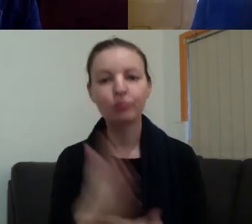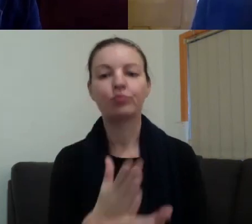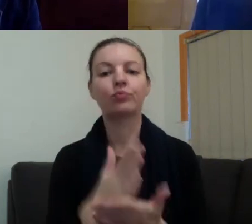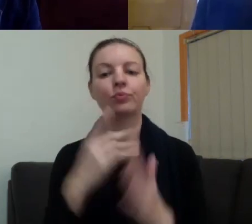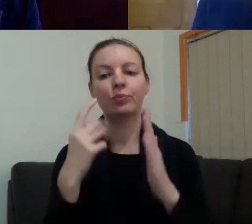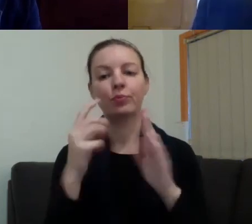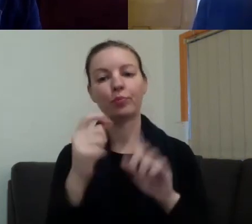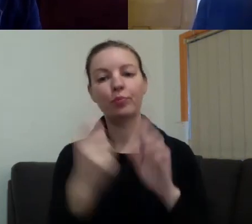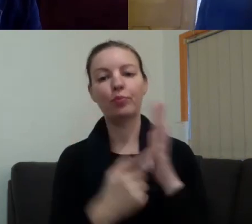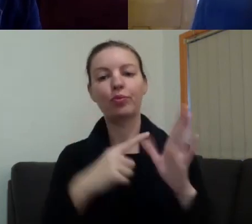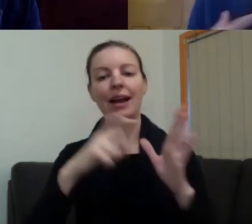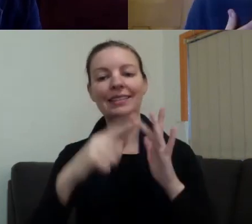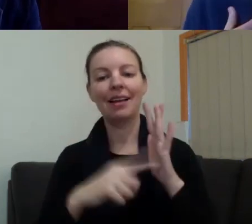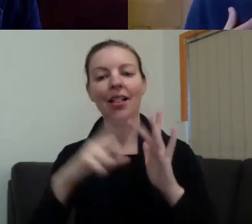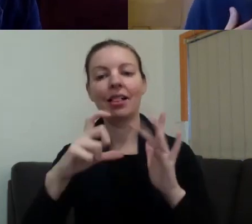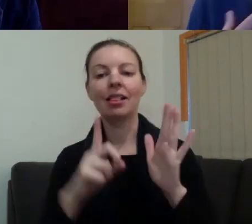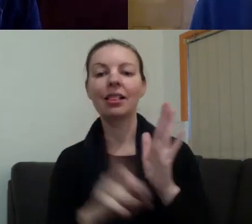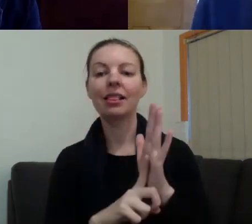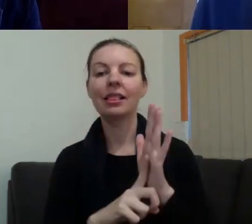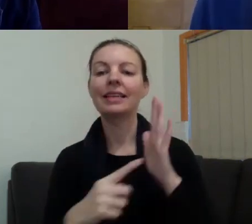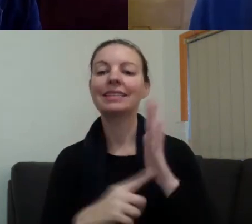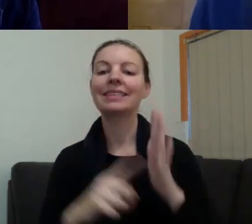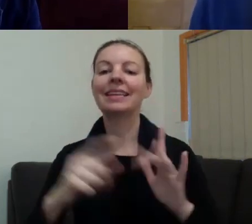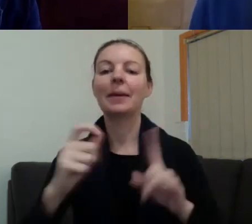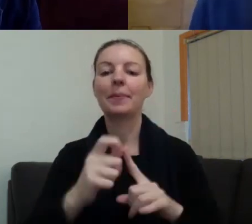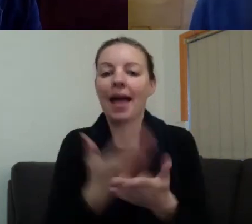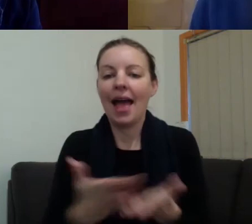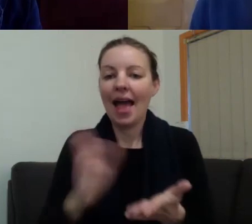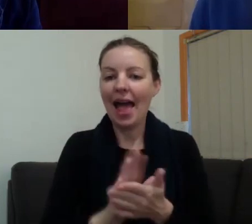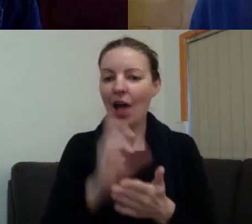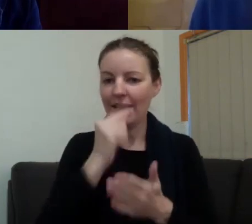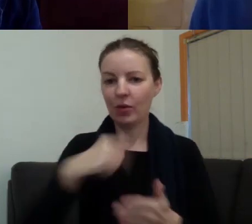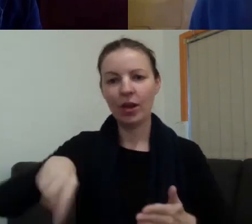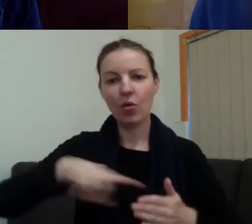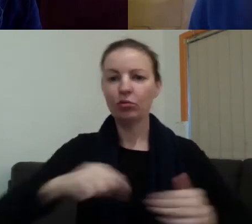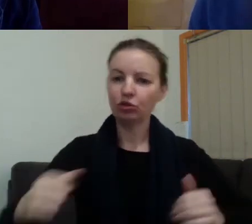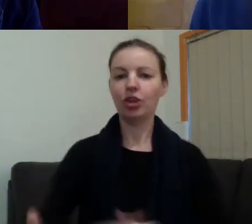On what - how we can challenge these structures and these power dynamics - is there something that